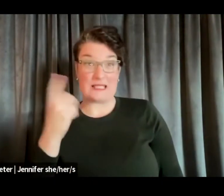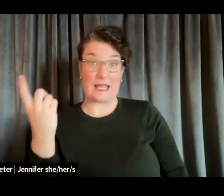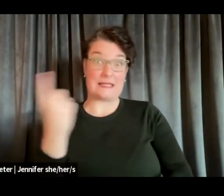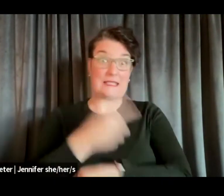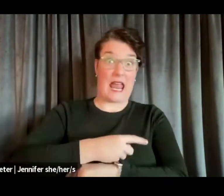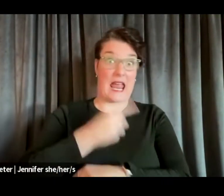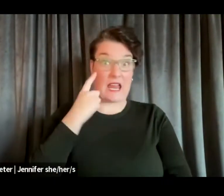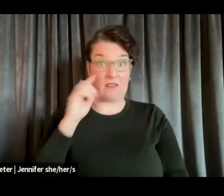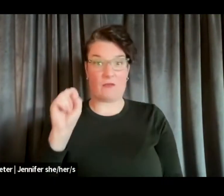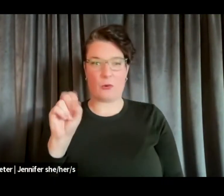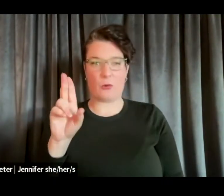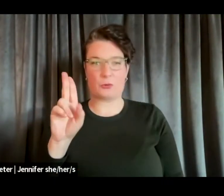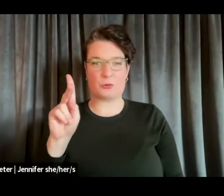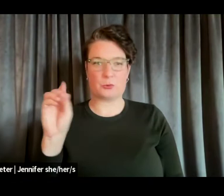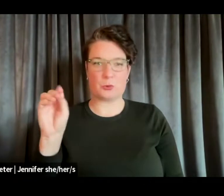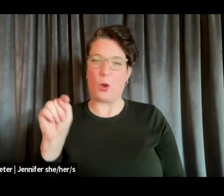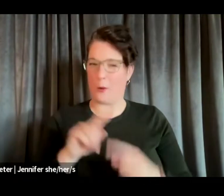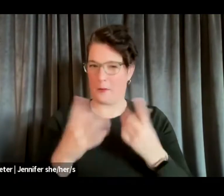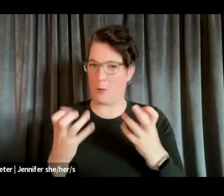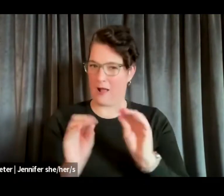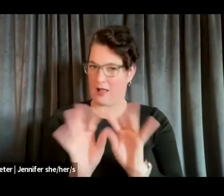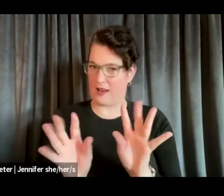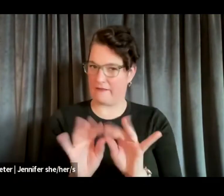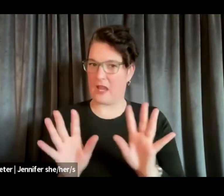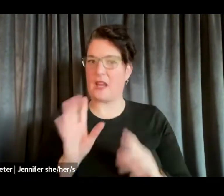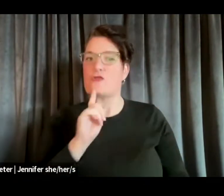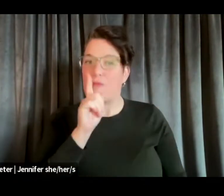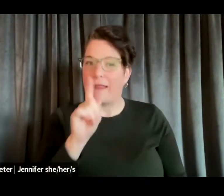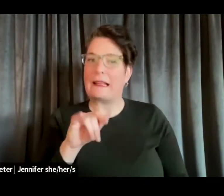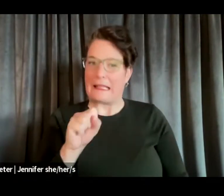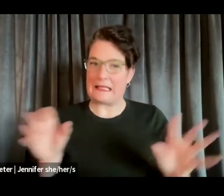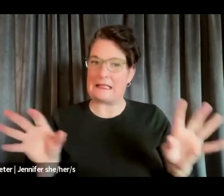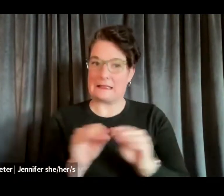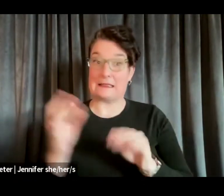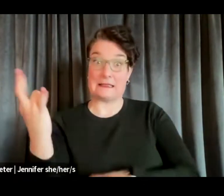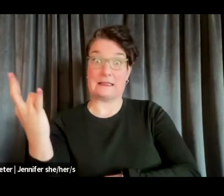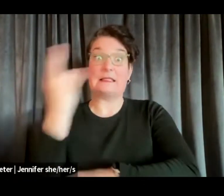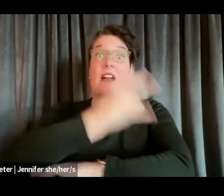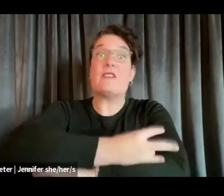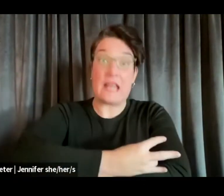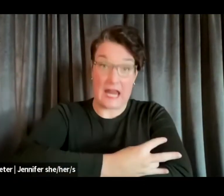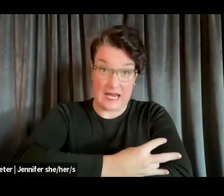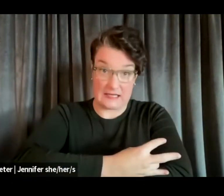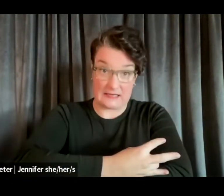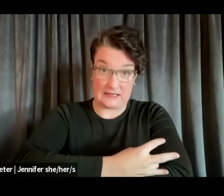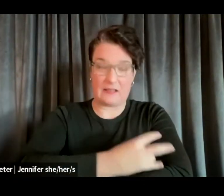make sure that people know that Sukkot is seven days and then with an extra Rebekah: yes.